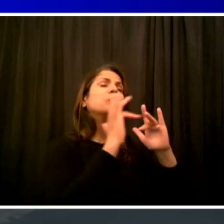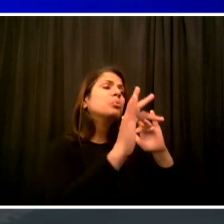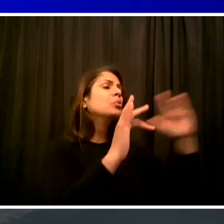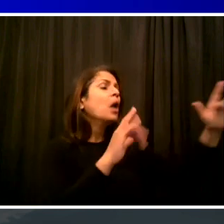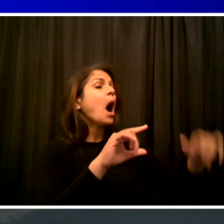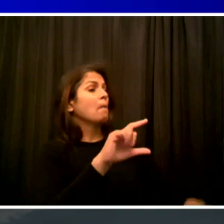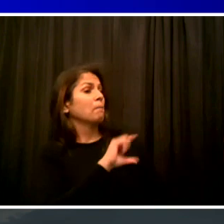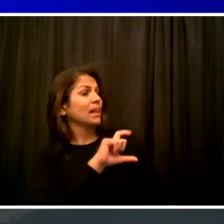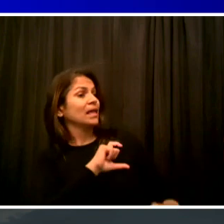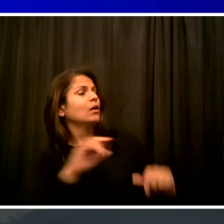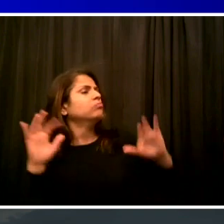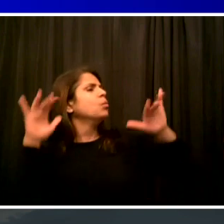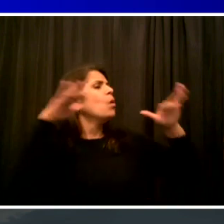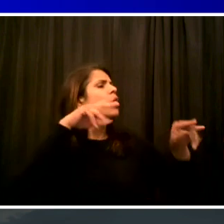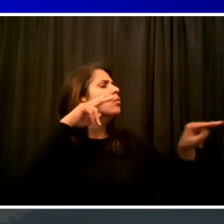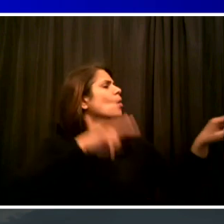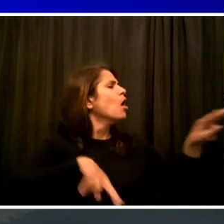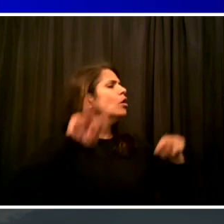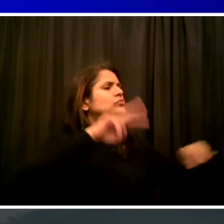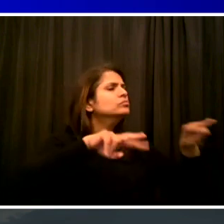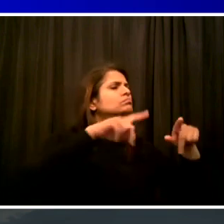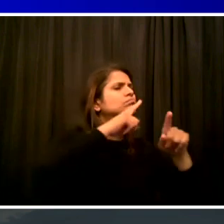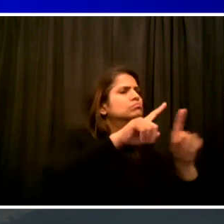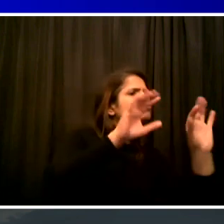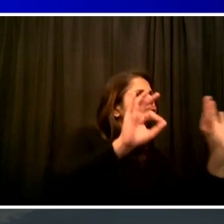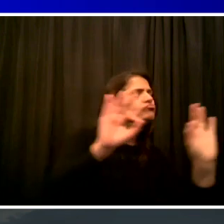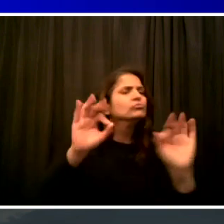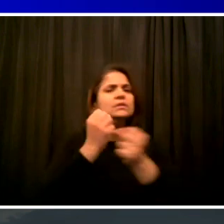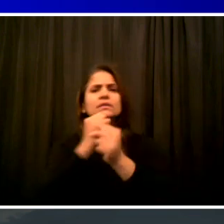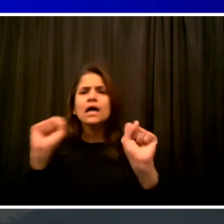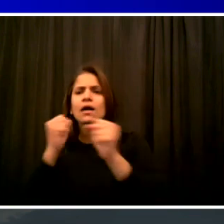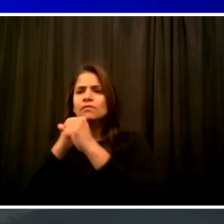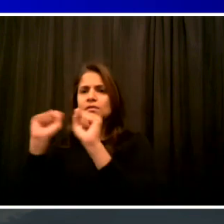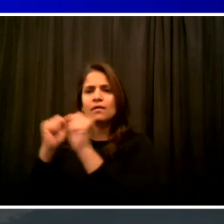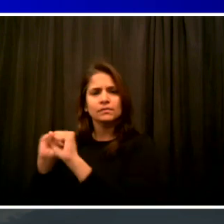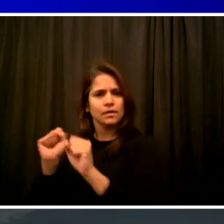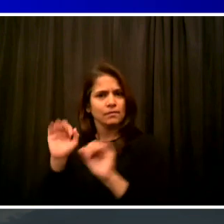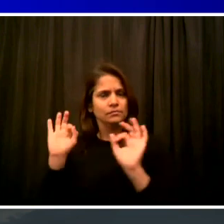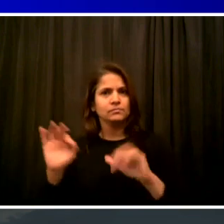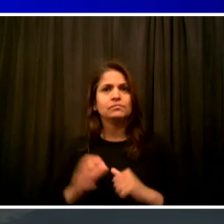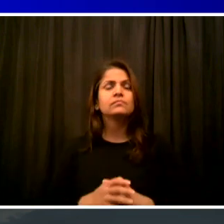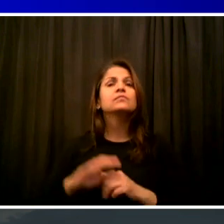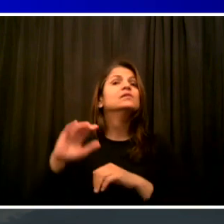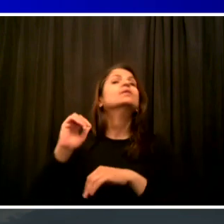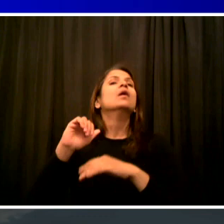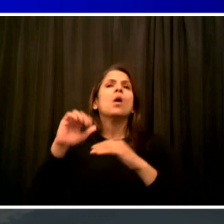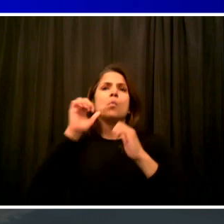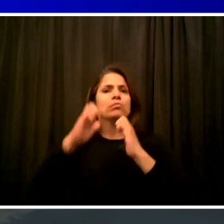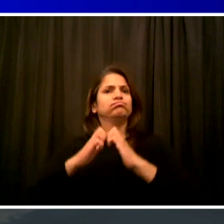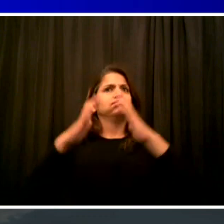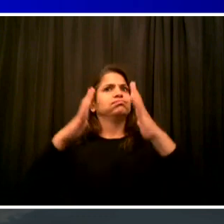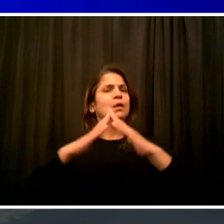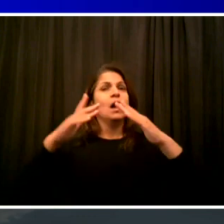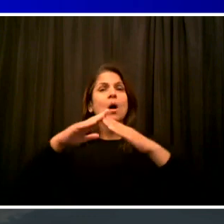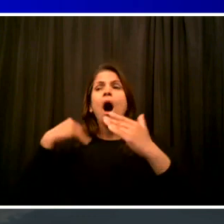STREETS SUPPORTED BY LOCAL PRECINCTS, WHERE THE PRECINCTS WILL FIGURE OUT A